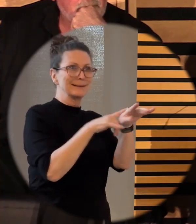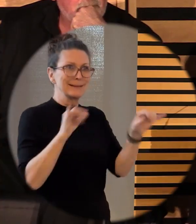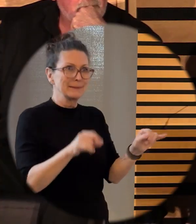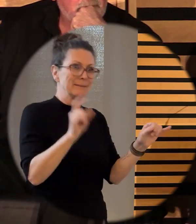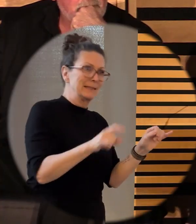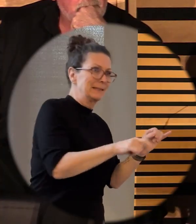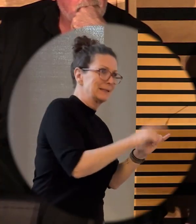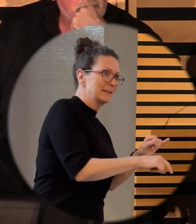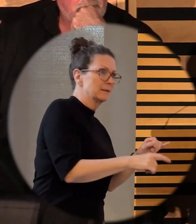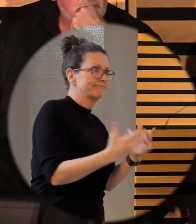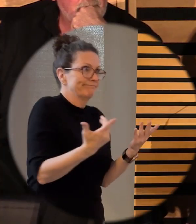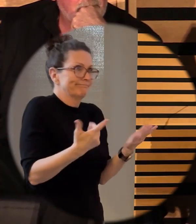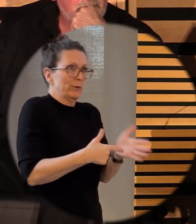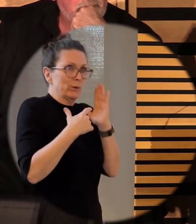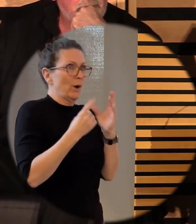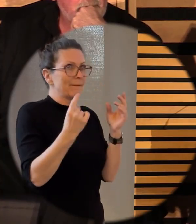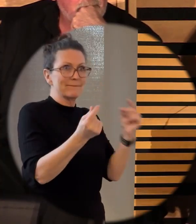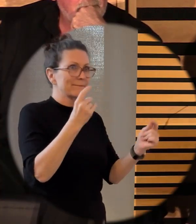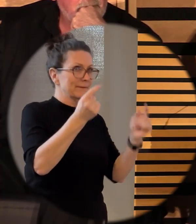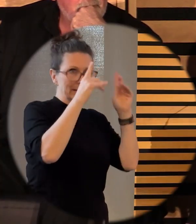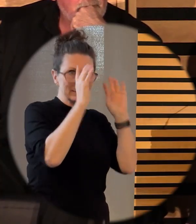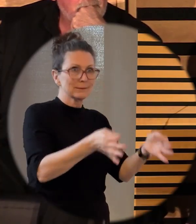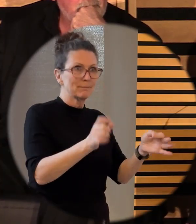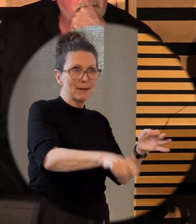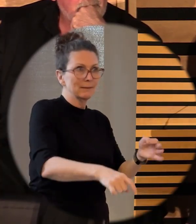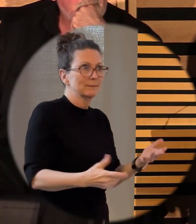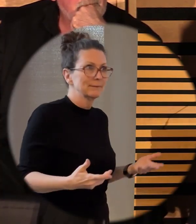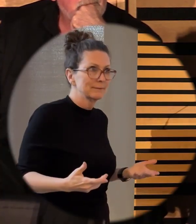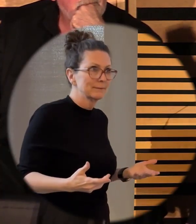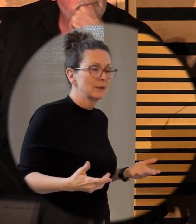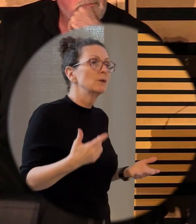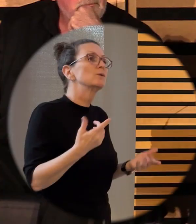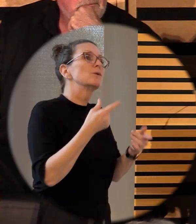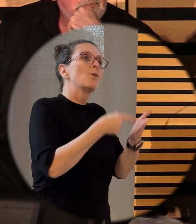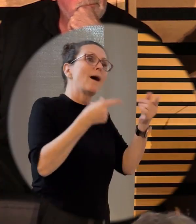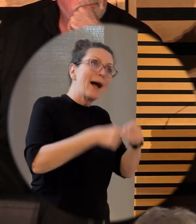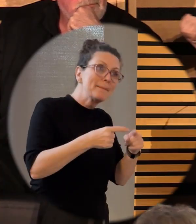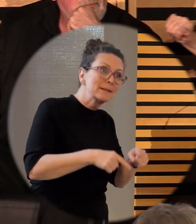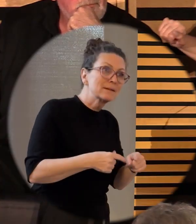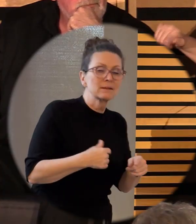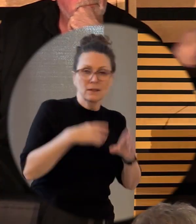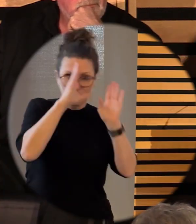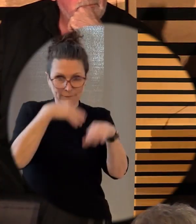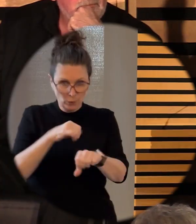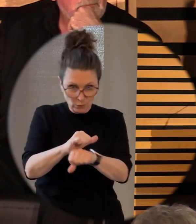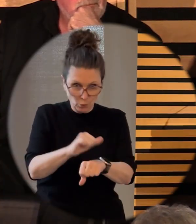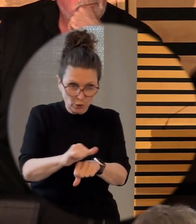be made. But the problem is what we do is we just push off the thing we're working on and we focus